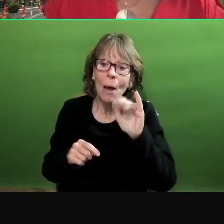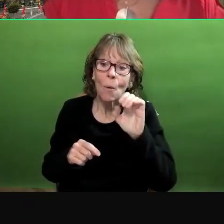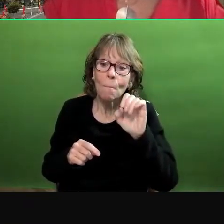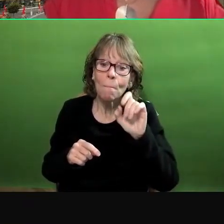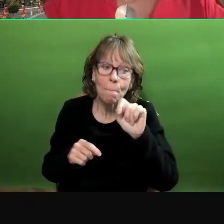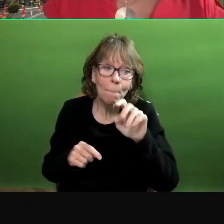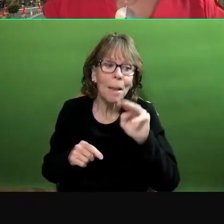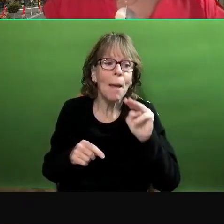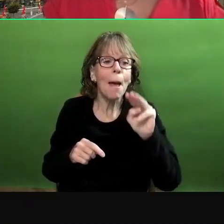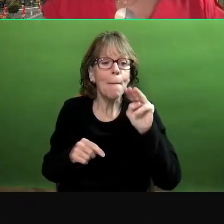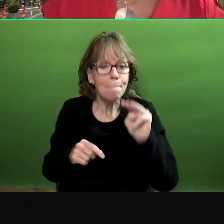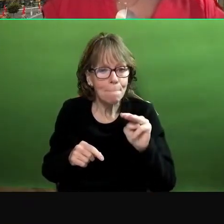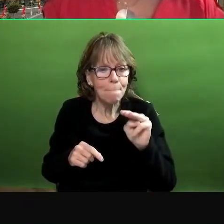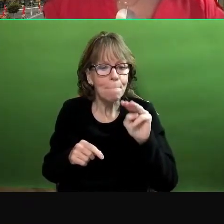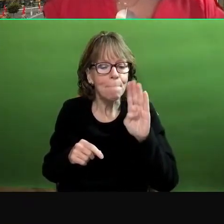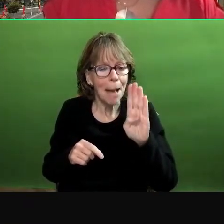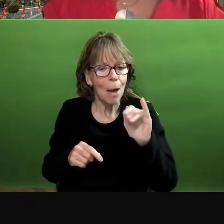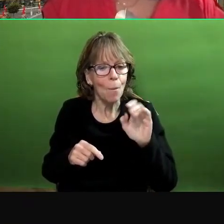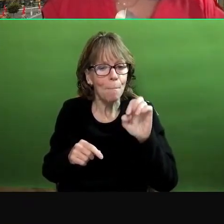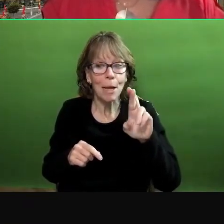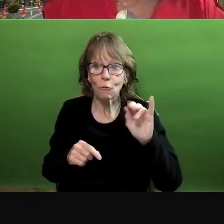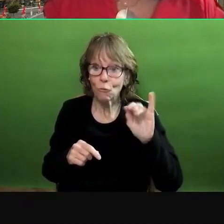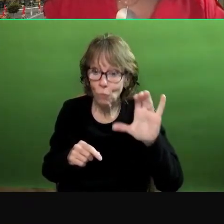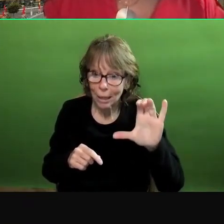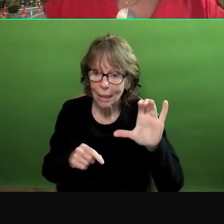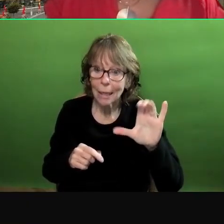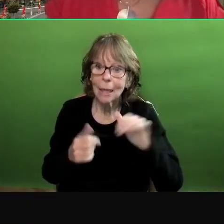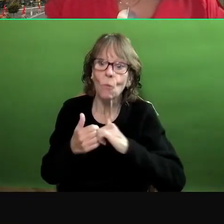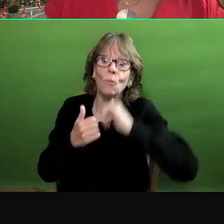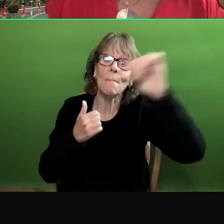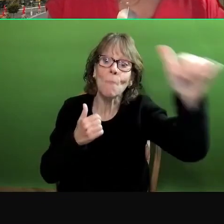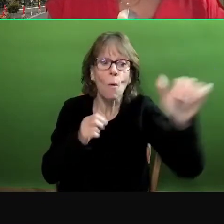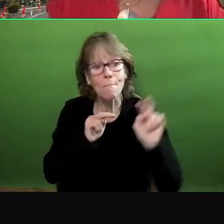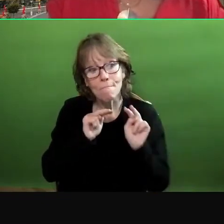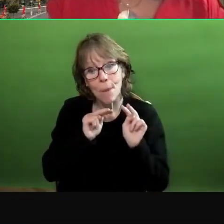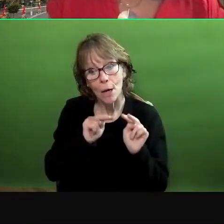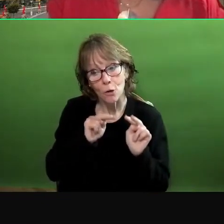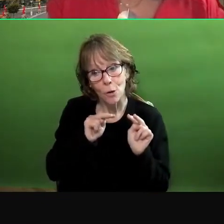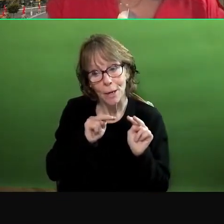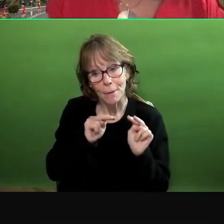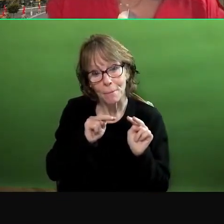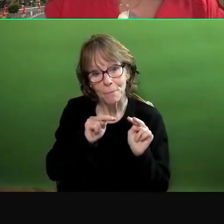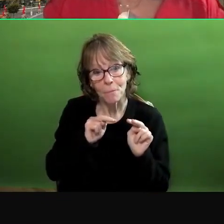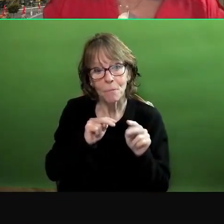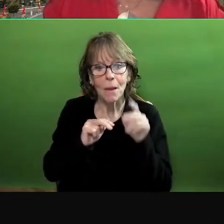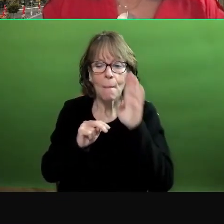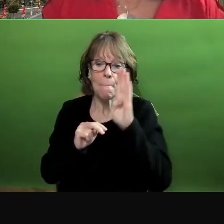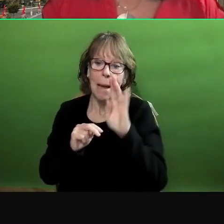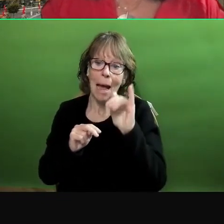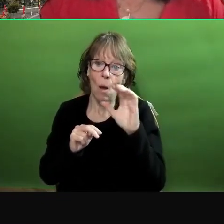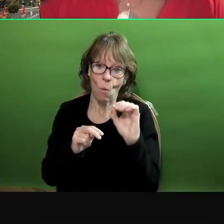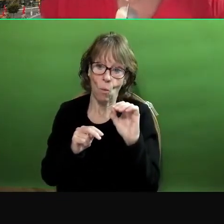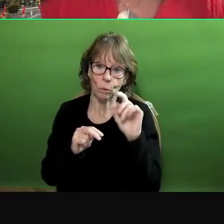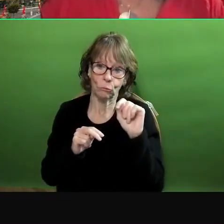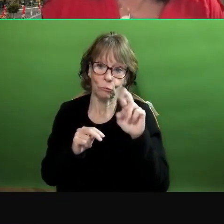such as through biometric remote monitoring, an example of that is bioelectricity. And I think this is a very rapidly growing space and I know